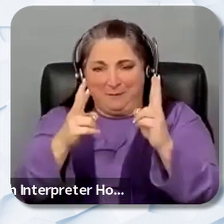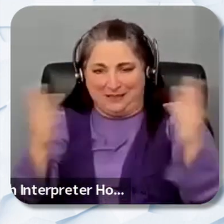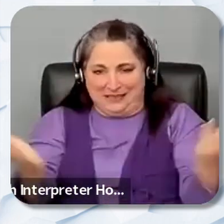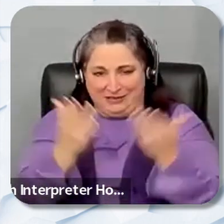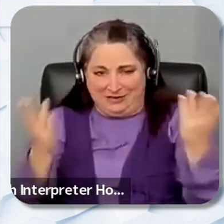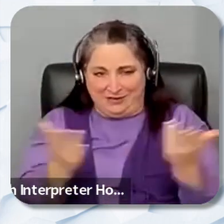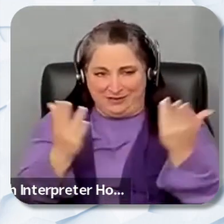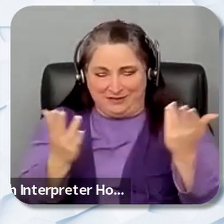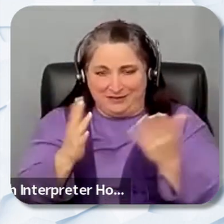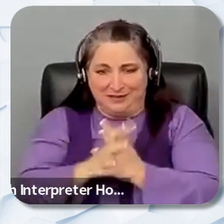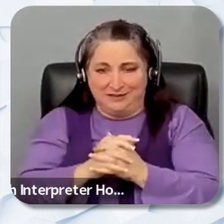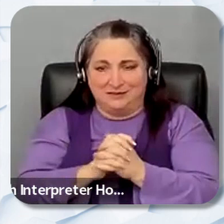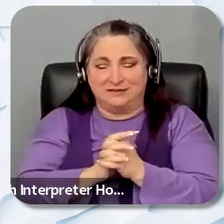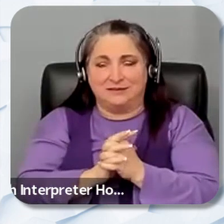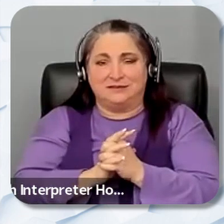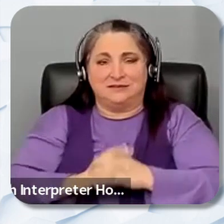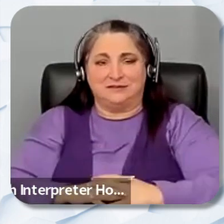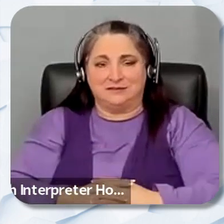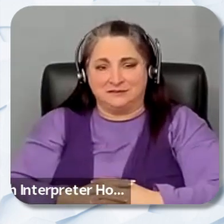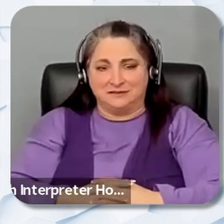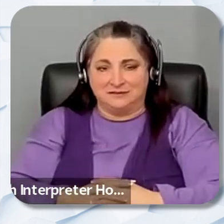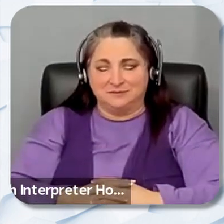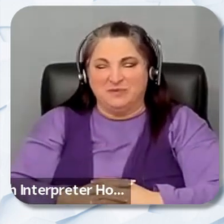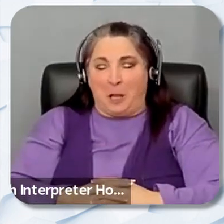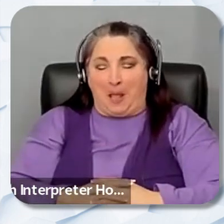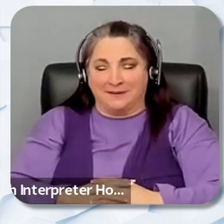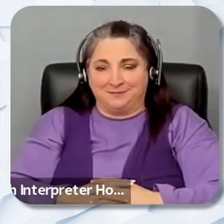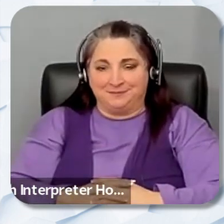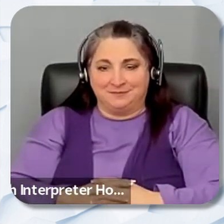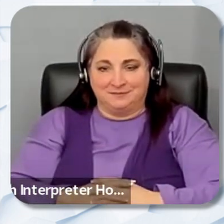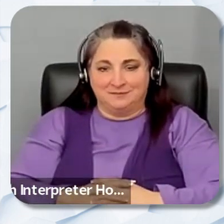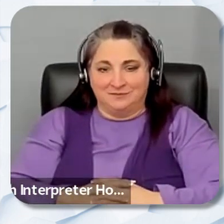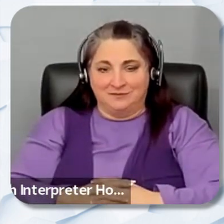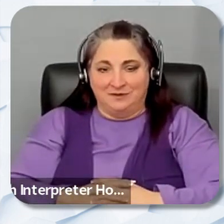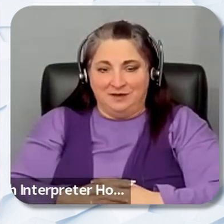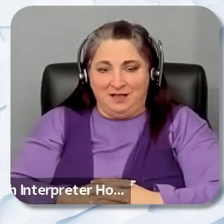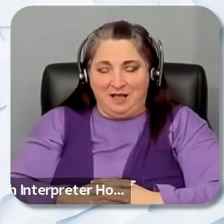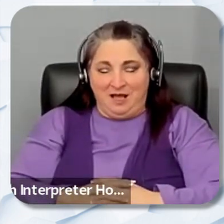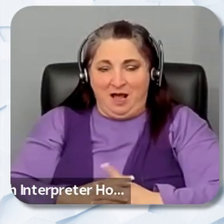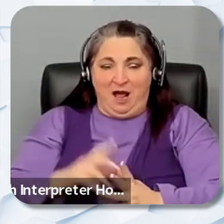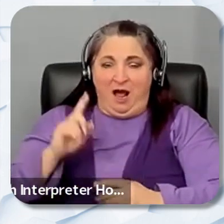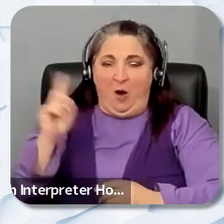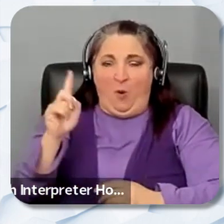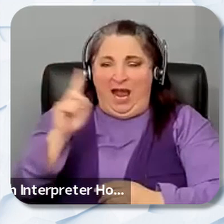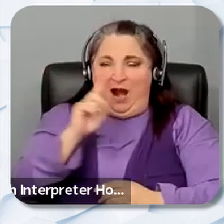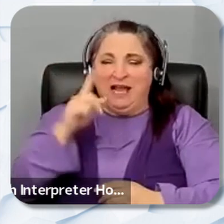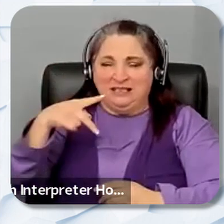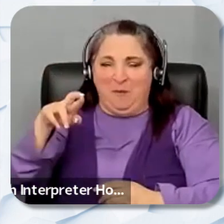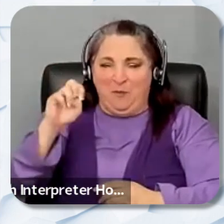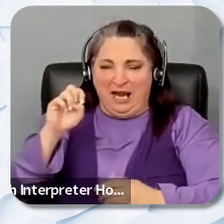those questions. Okay. "From where is the preschool discipline data pulled?" That data